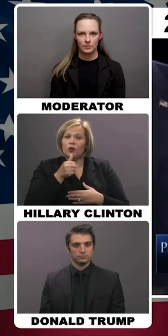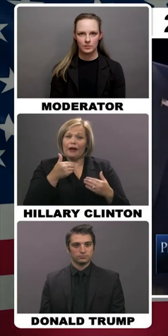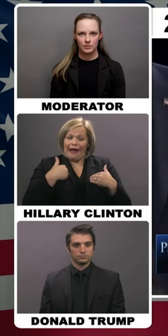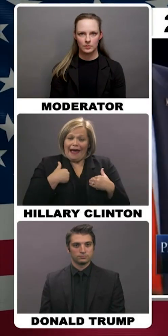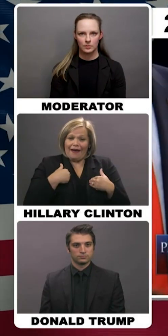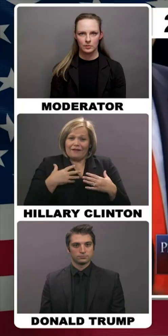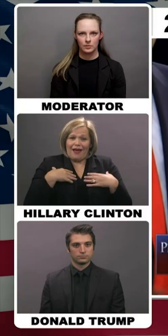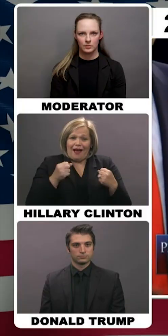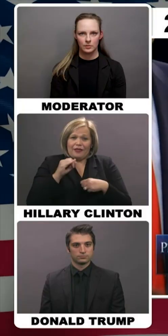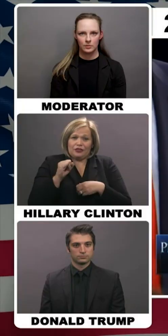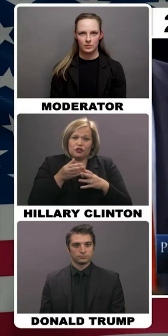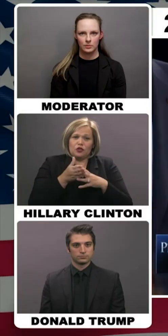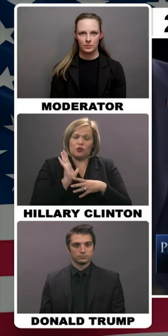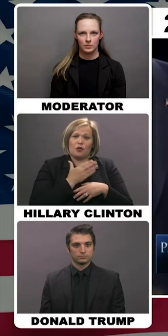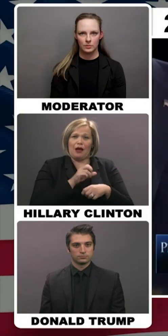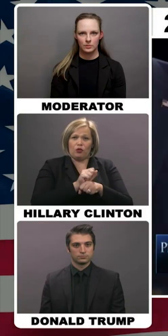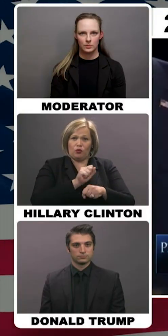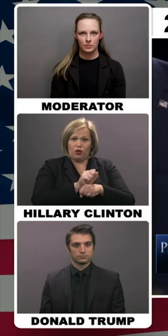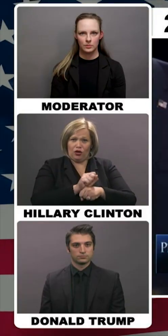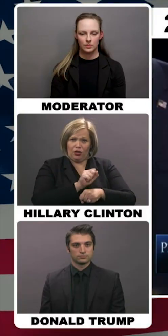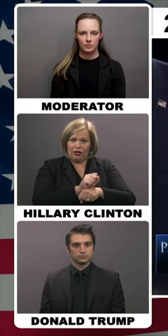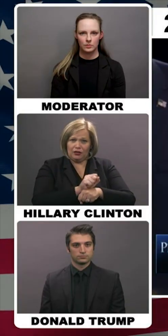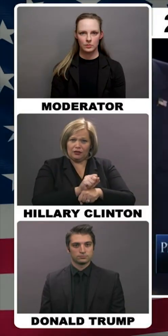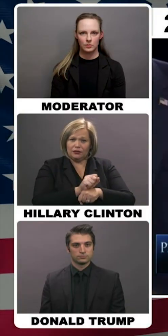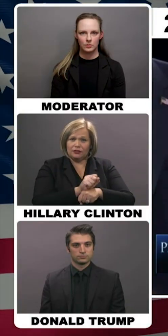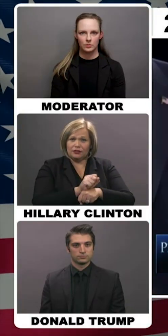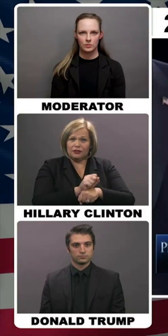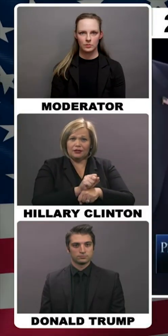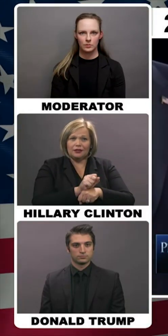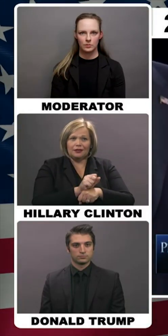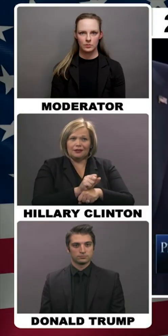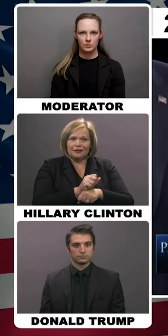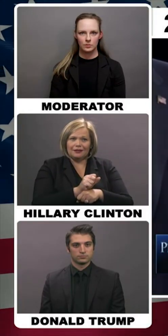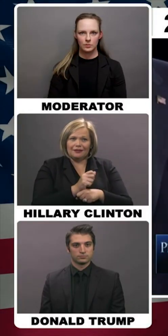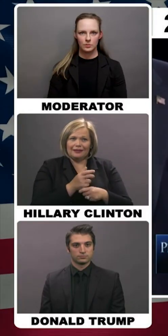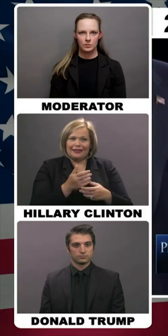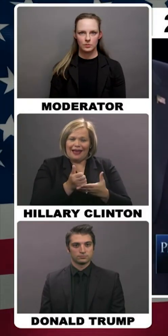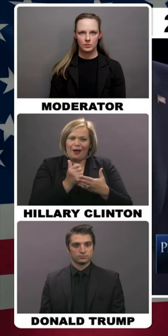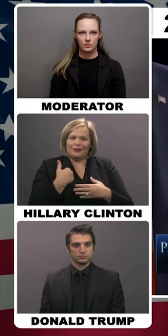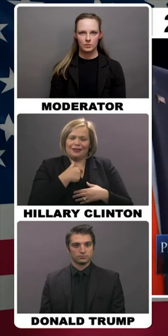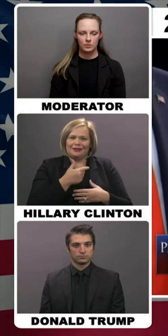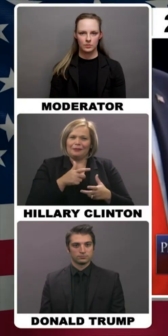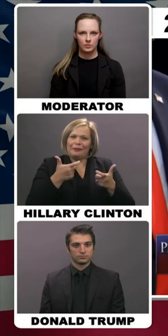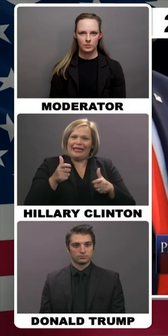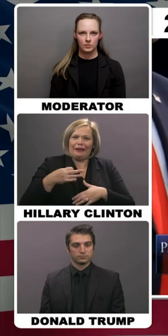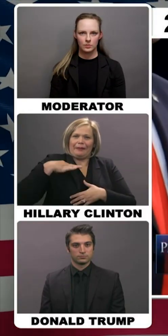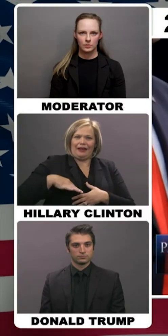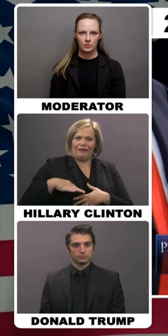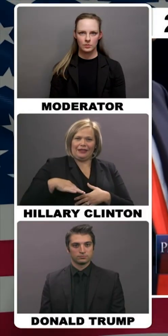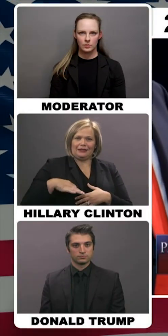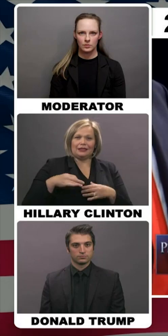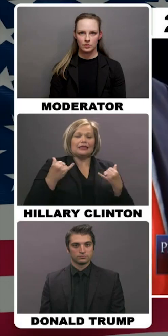through our employers got big benefits. Number one, insurance companies can't deny you coverage